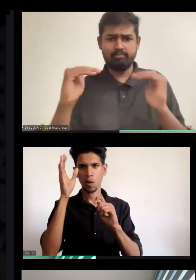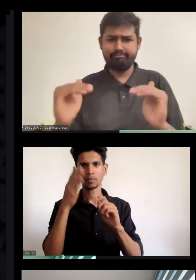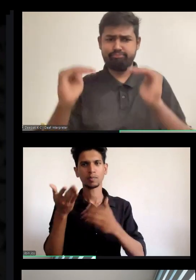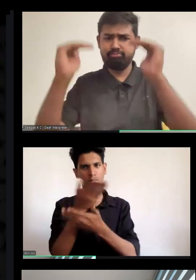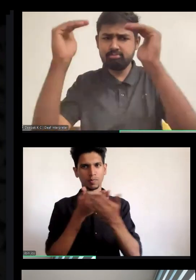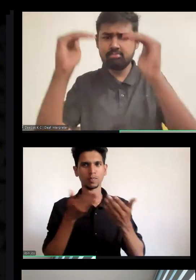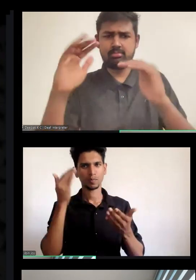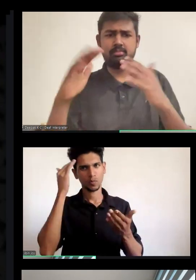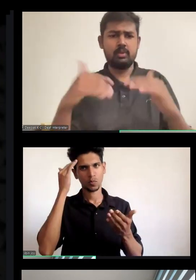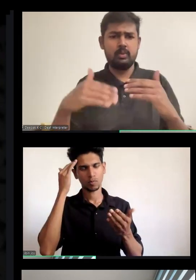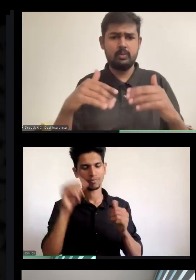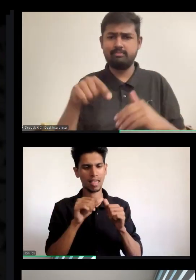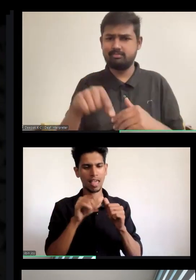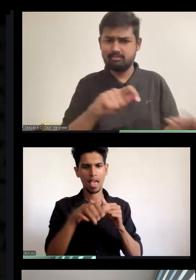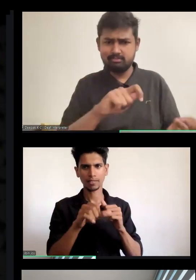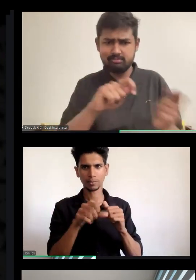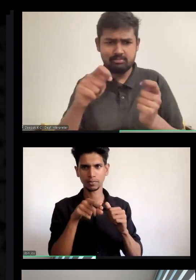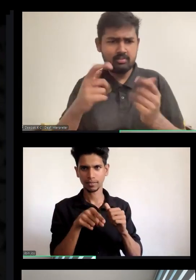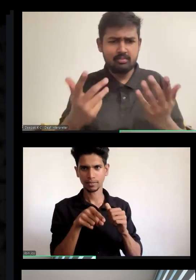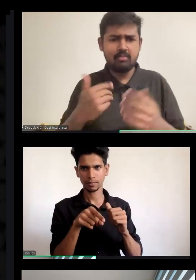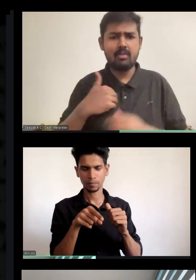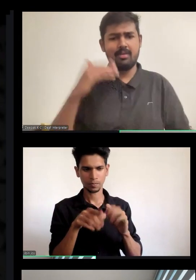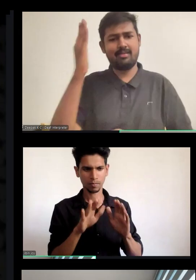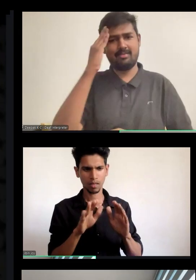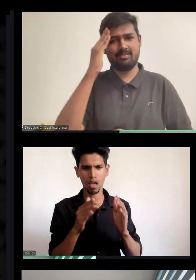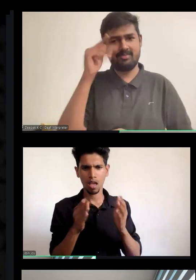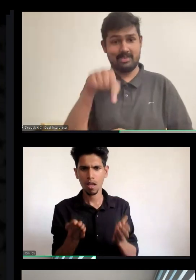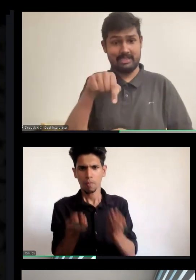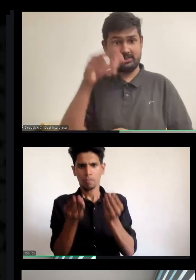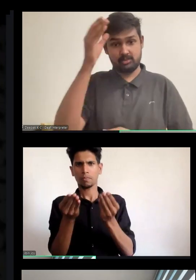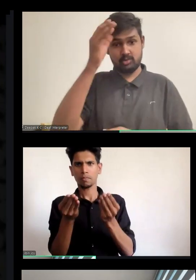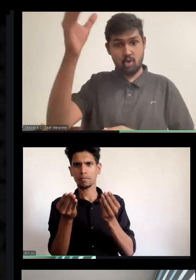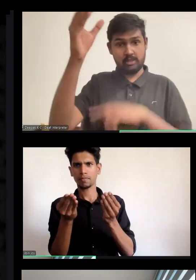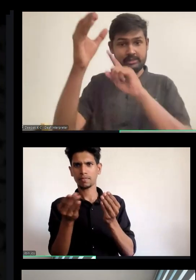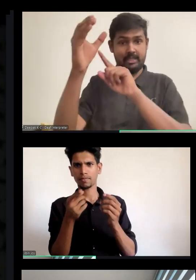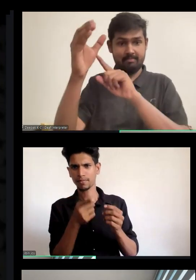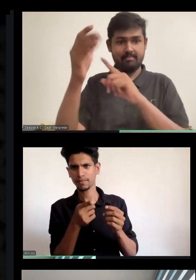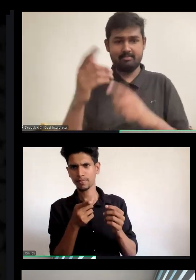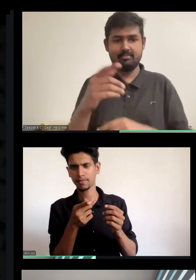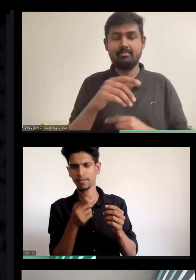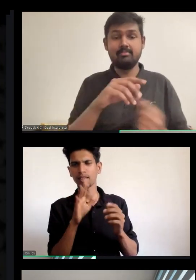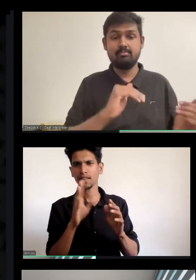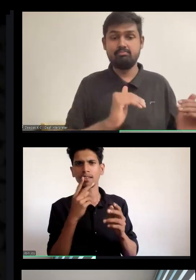Shift up signifies moving the responsibility for accessibility vertically up in the organizational hierarchy.